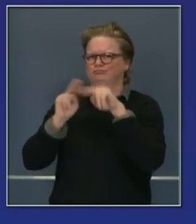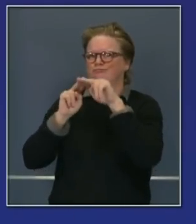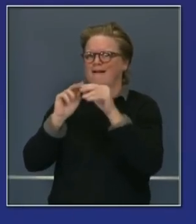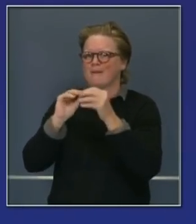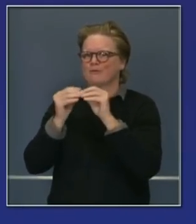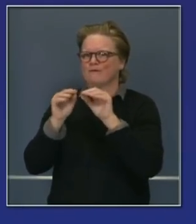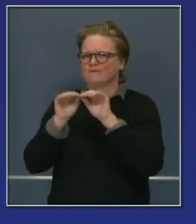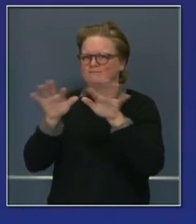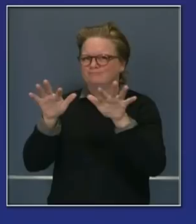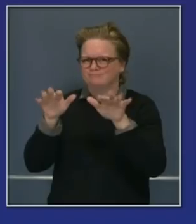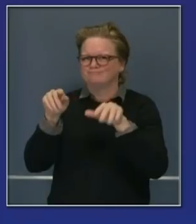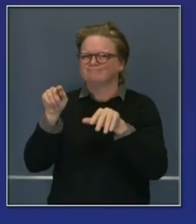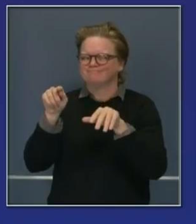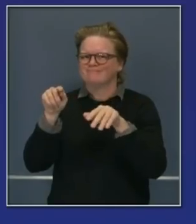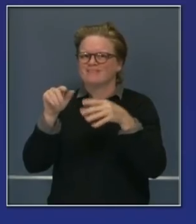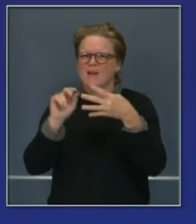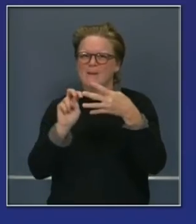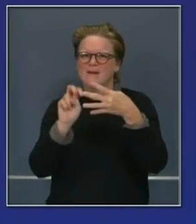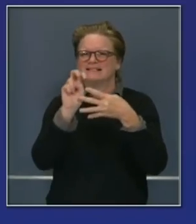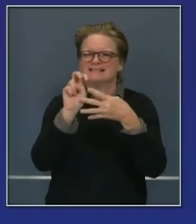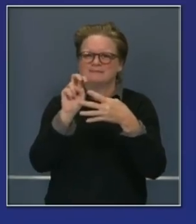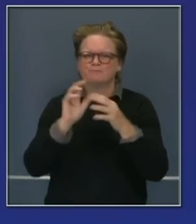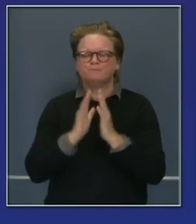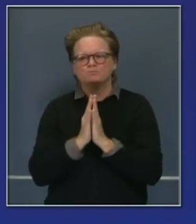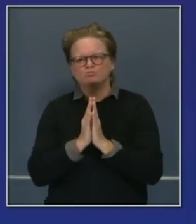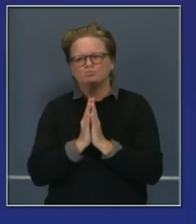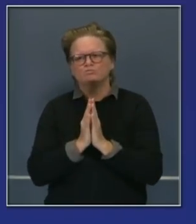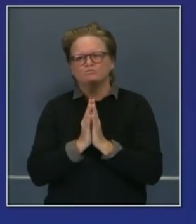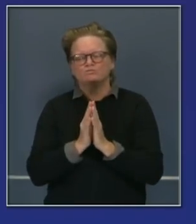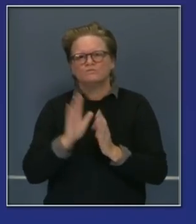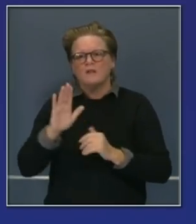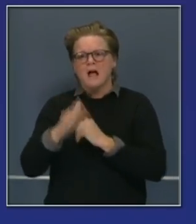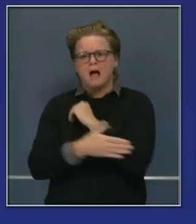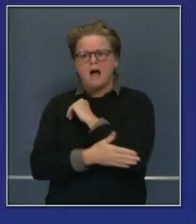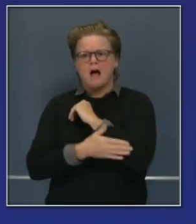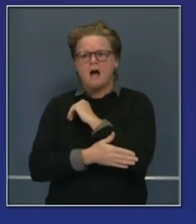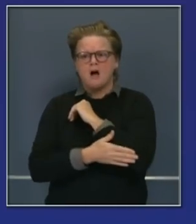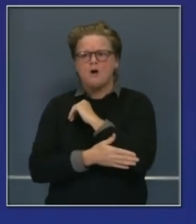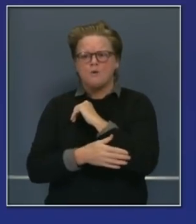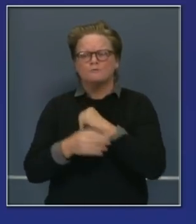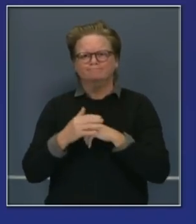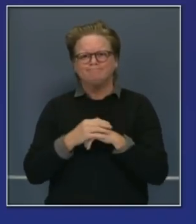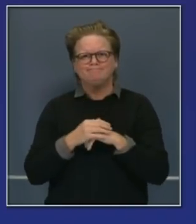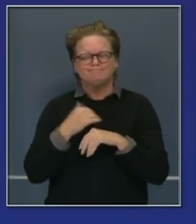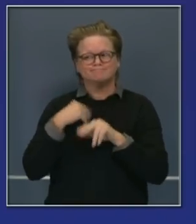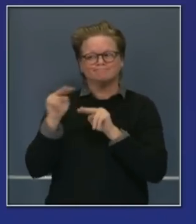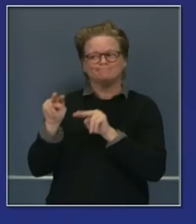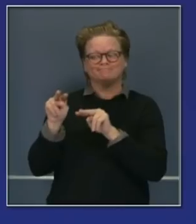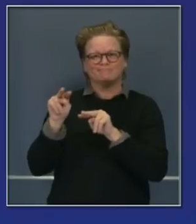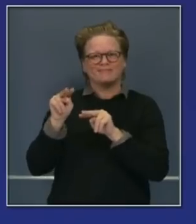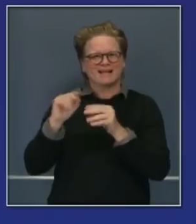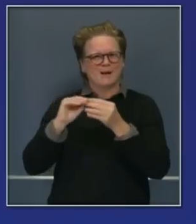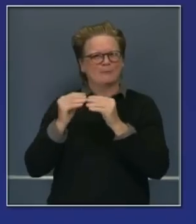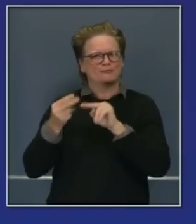COUNTIES, YOU ARE STARTING , YOU ARE STARTING TO SEE THE EFFECTIVE RATE GROWING. YOU ARE STARTING TO SEE CASE